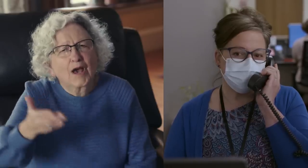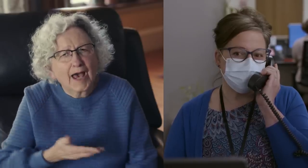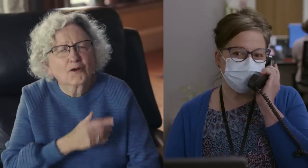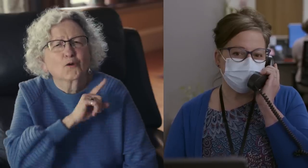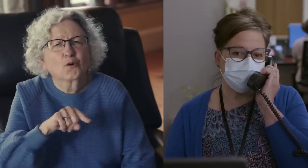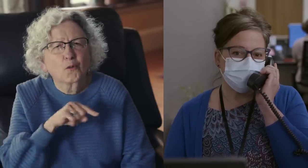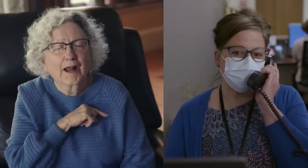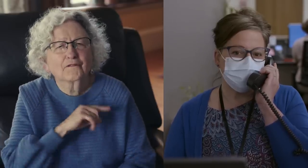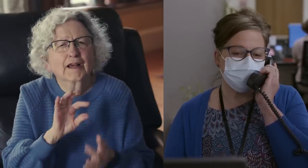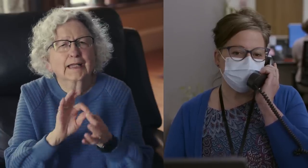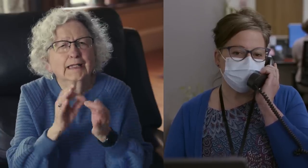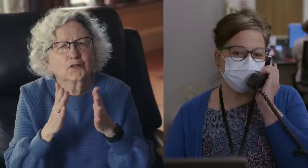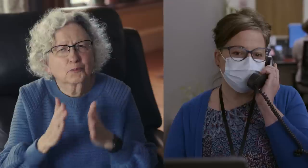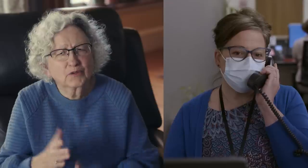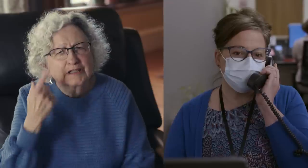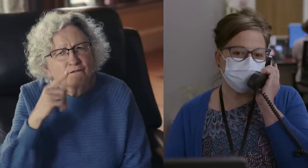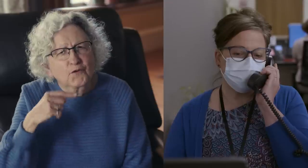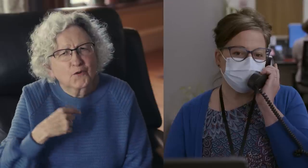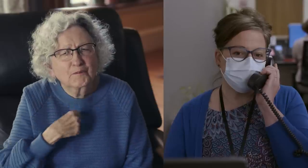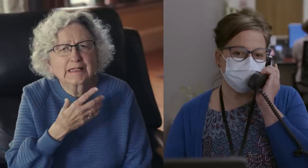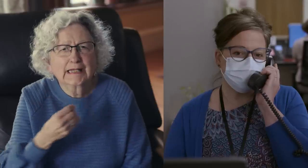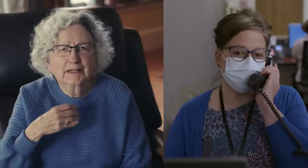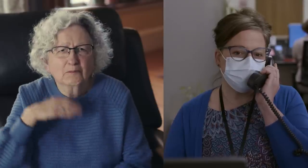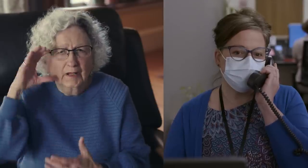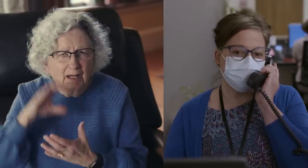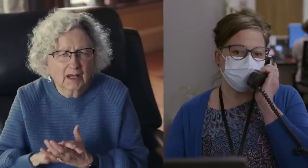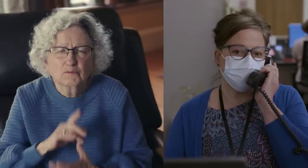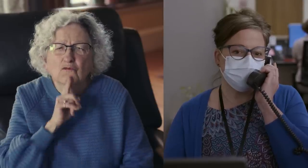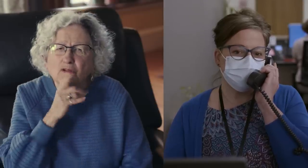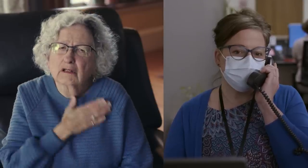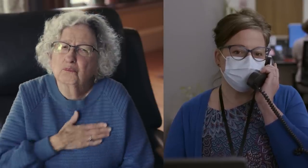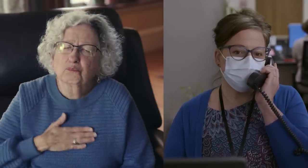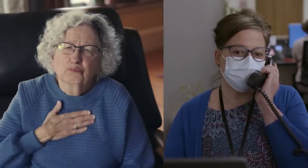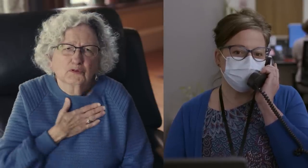I wanted to thank you for hiring qualified interpreters for me and my husband.